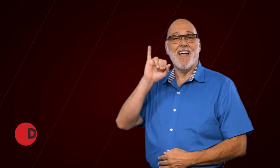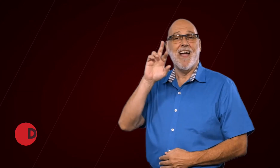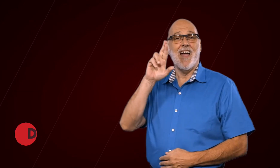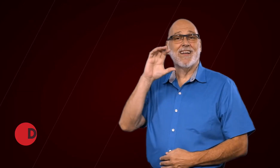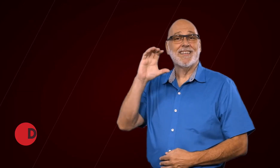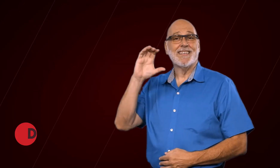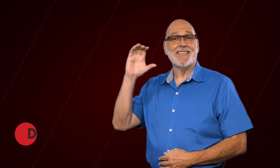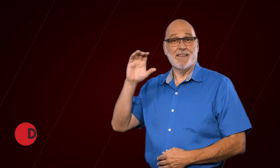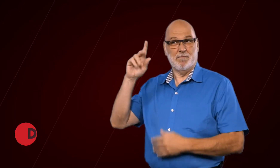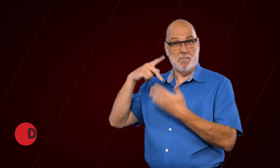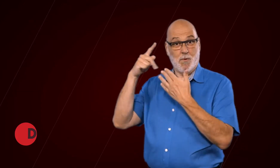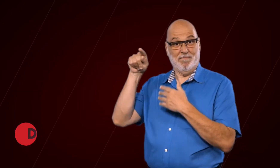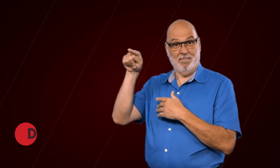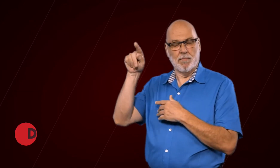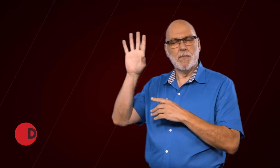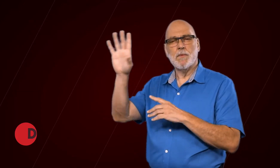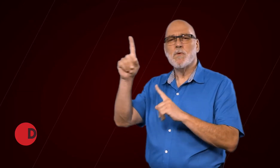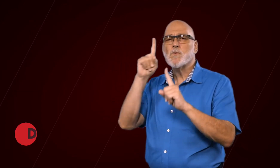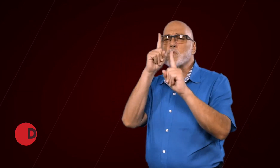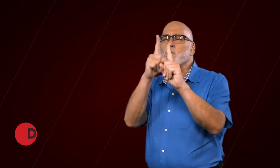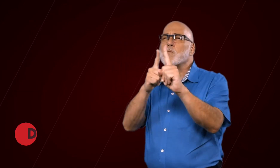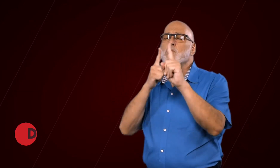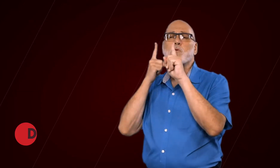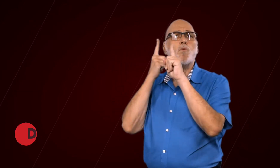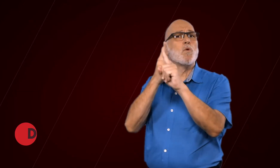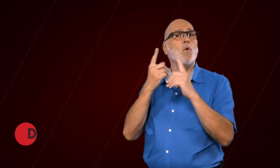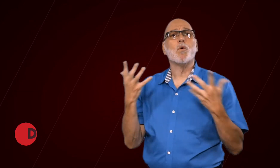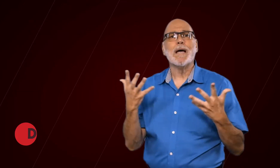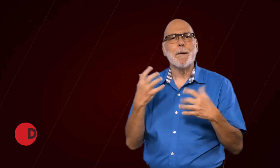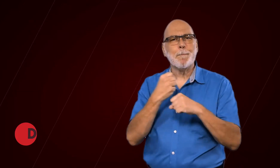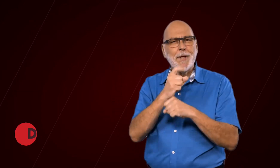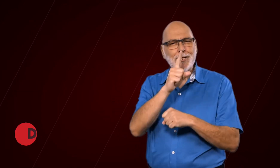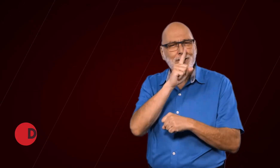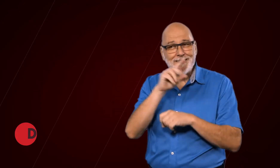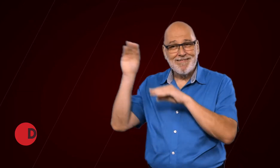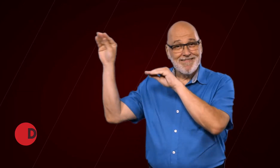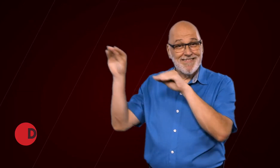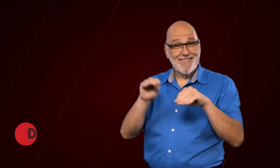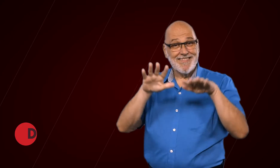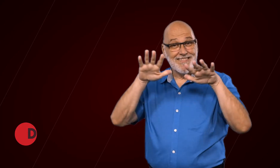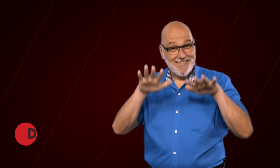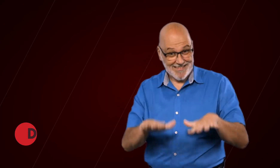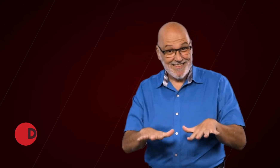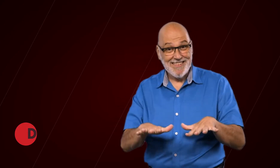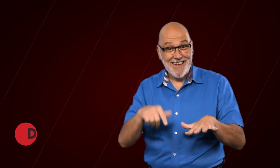[Anselmo]: The goal of IRCC programs is to make sure that immigrants settle down,